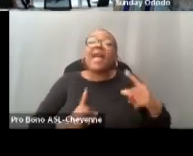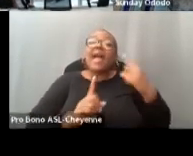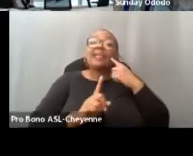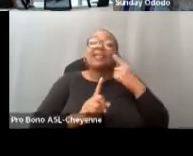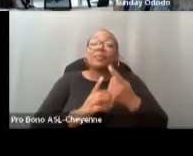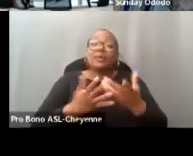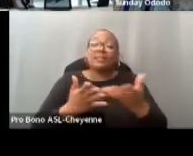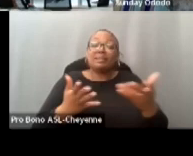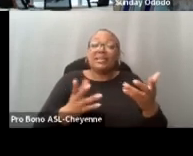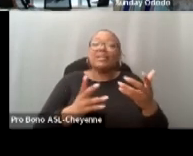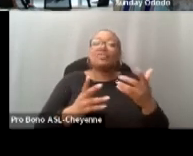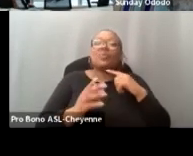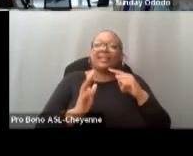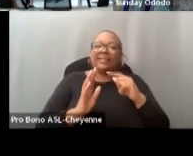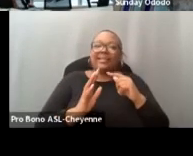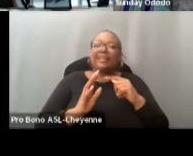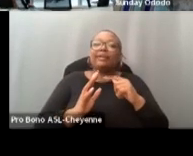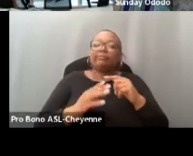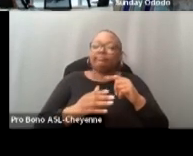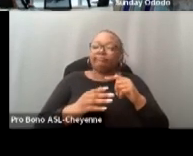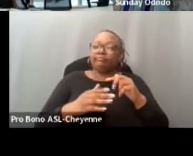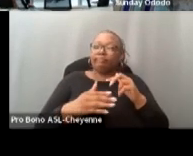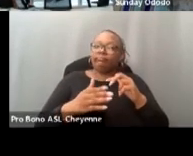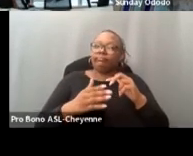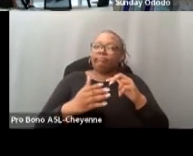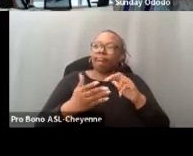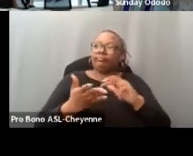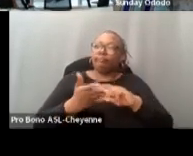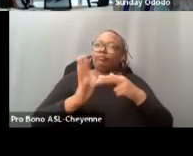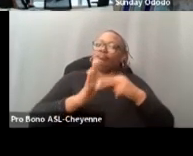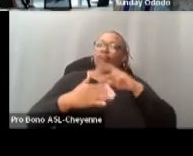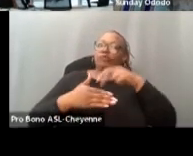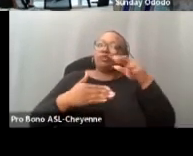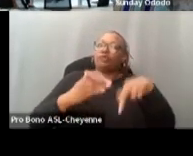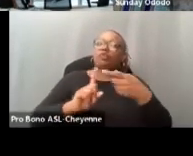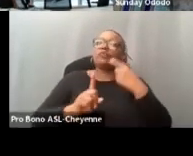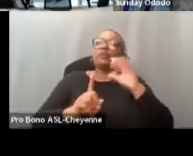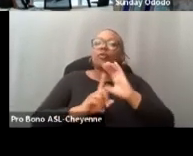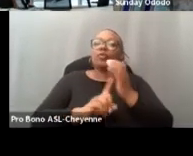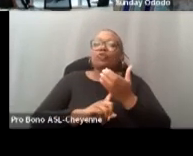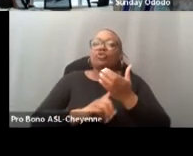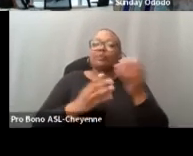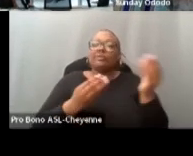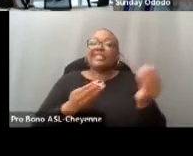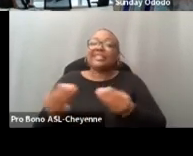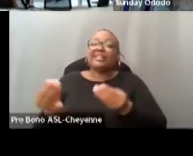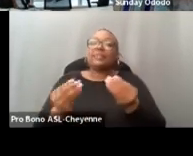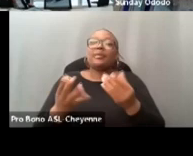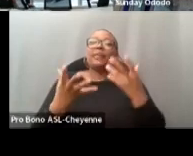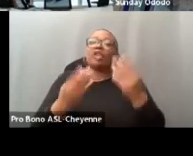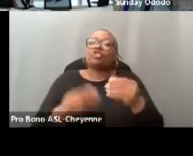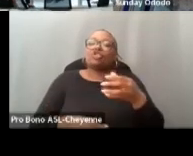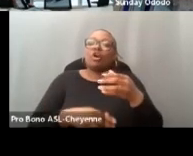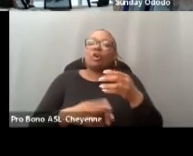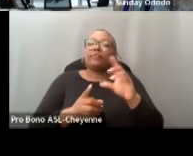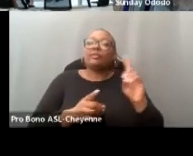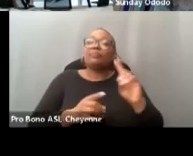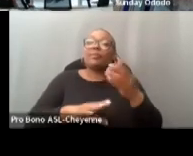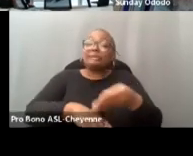or one of the intended outcomes of cultural diplomacy and soft diplomacy is to improve